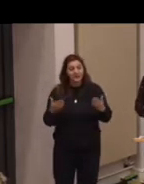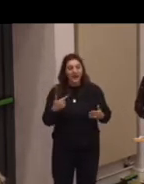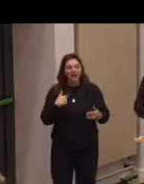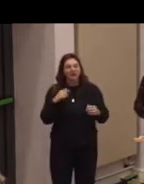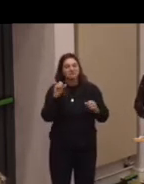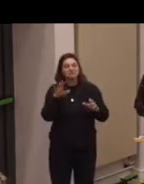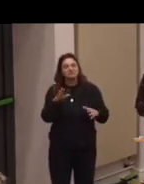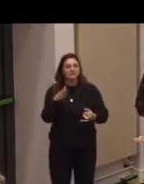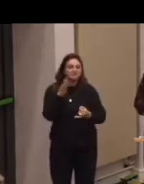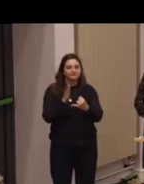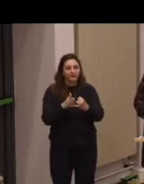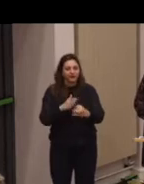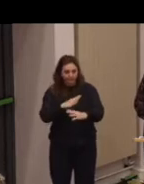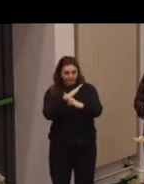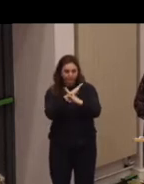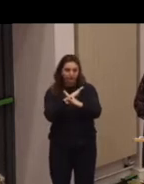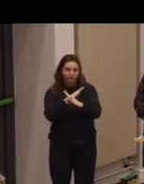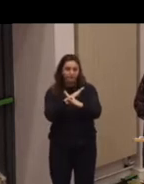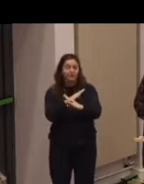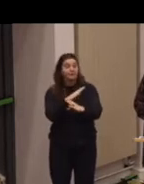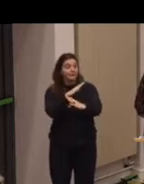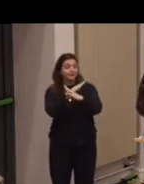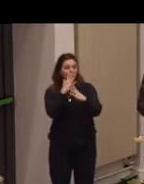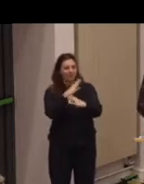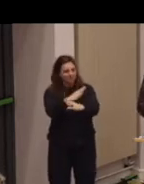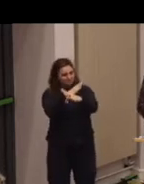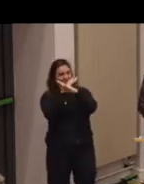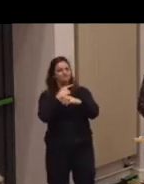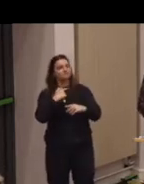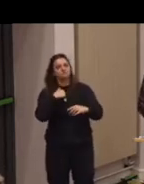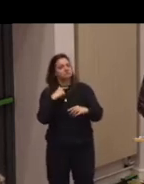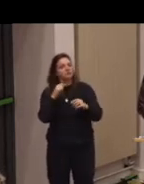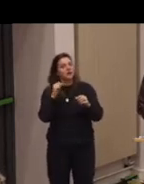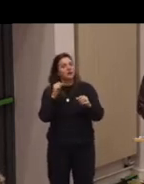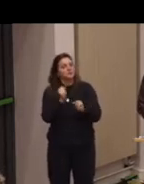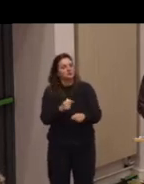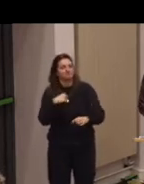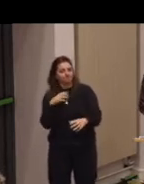done is around barriers to participation. So where we are talking about participation,